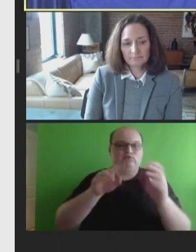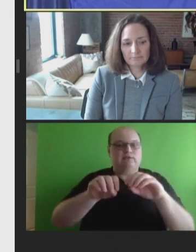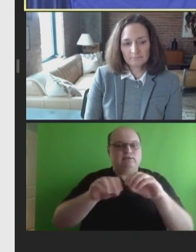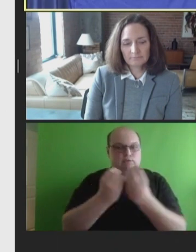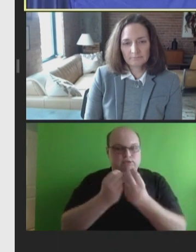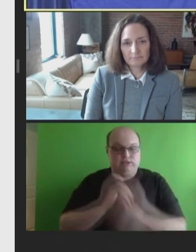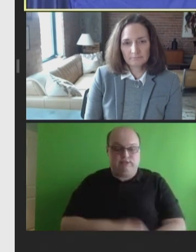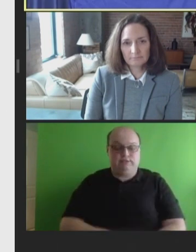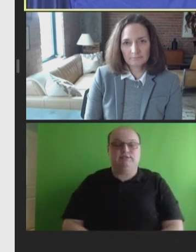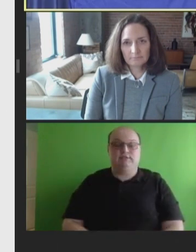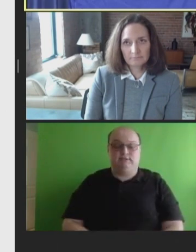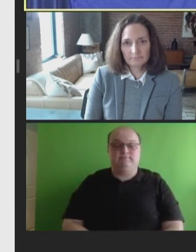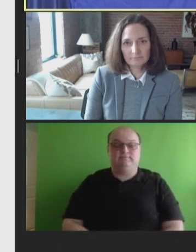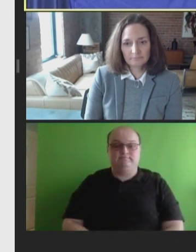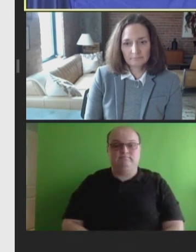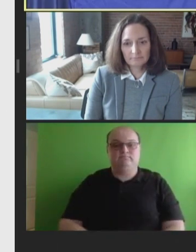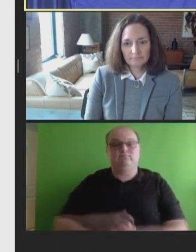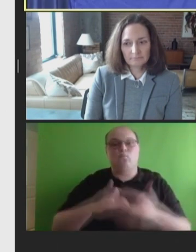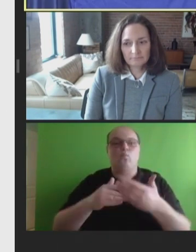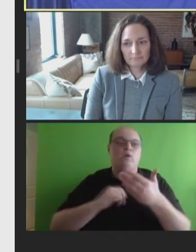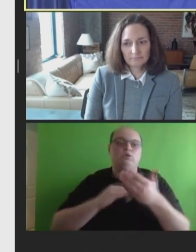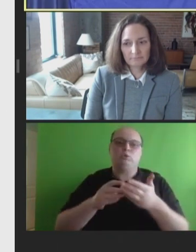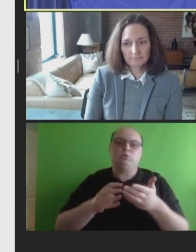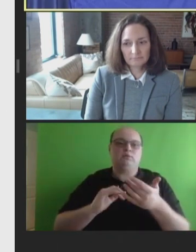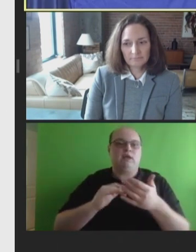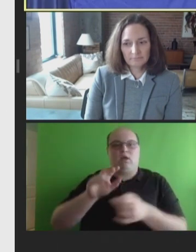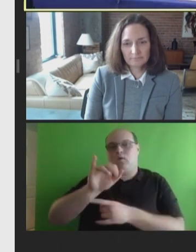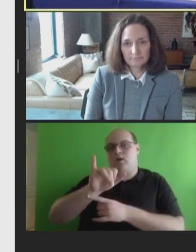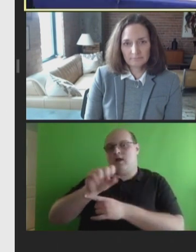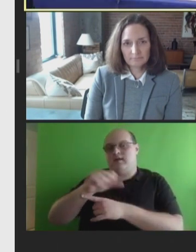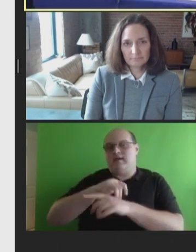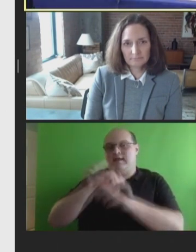And I just wanted to comment on the current state of IIS capabilities. So,